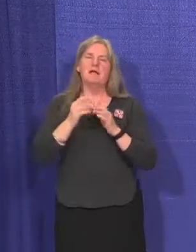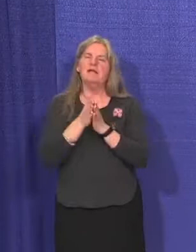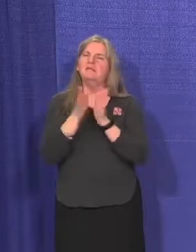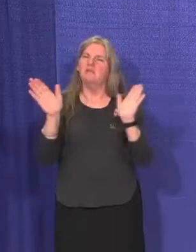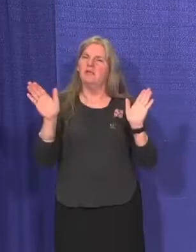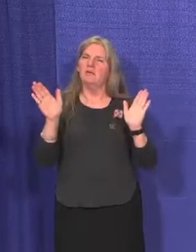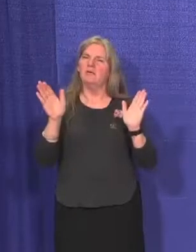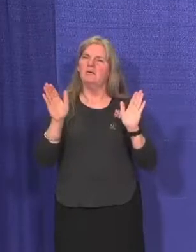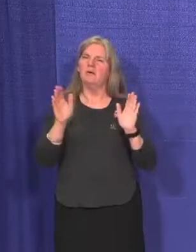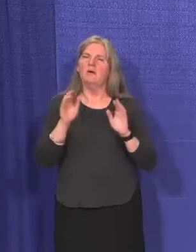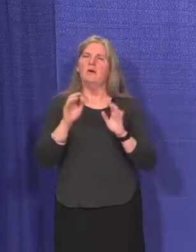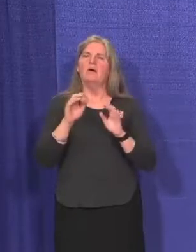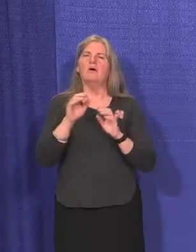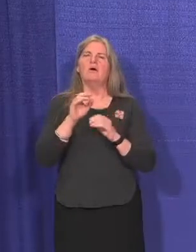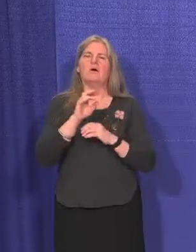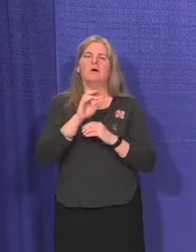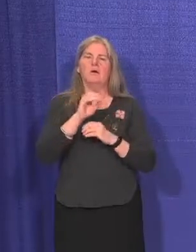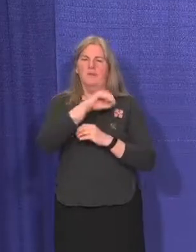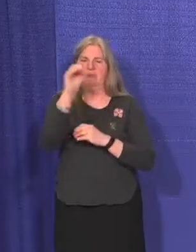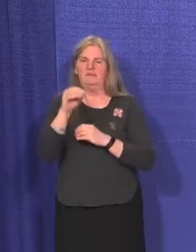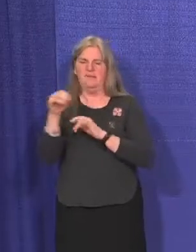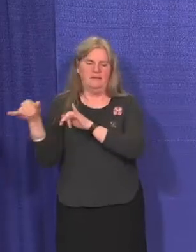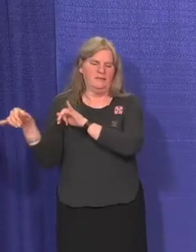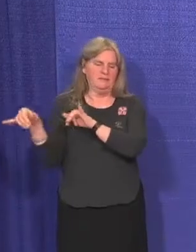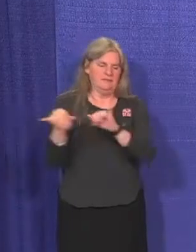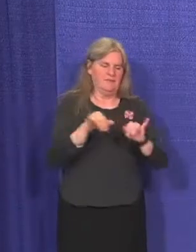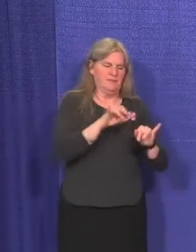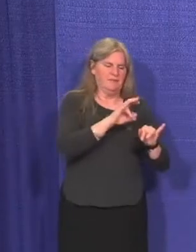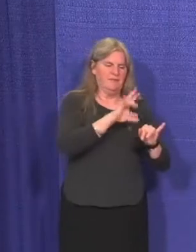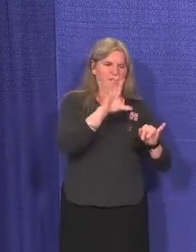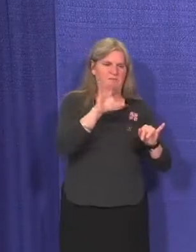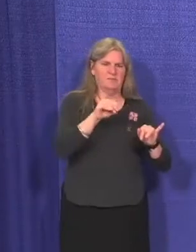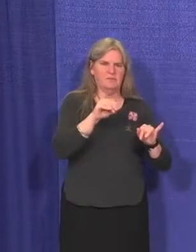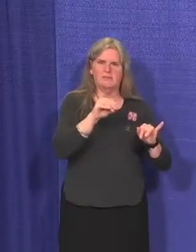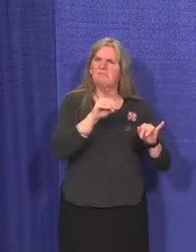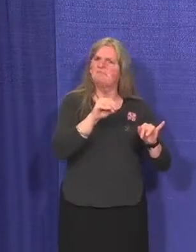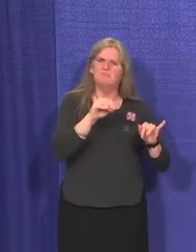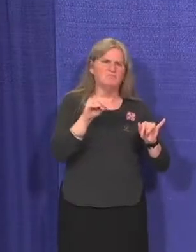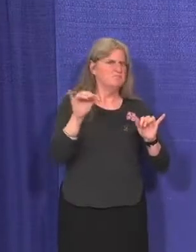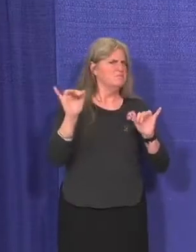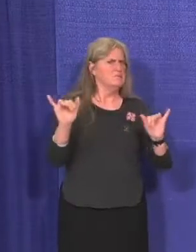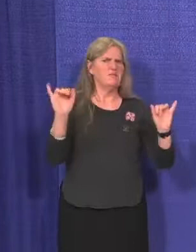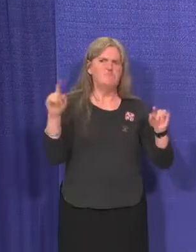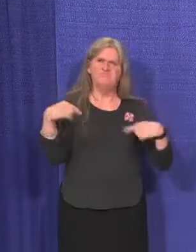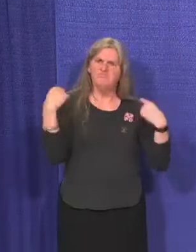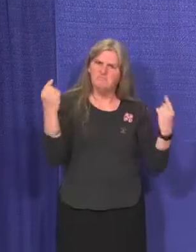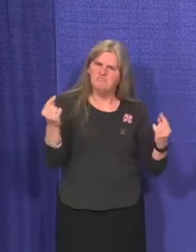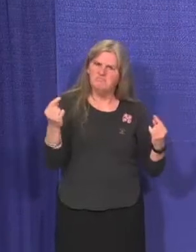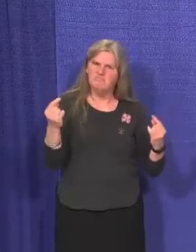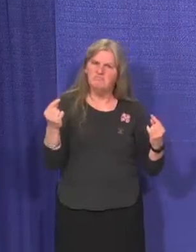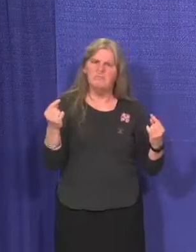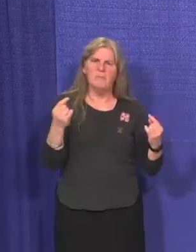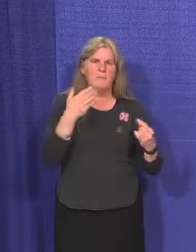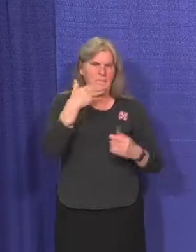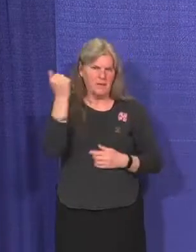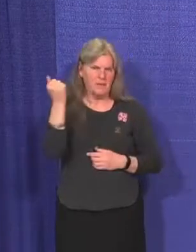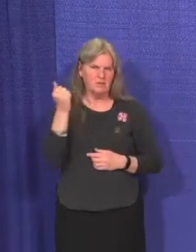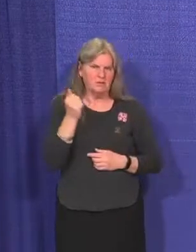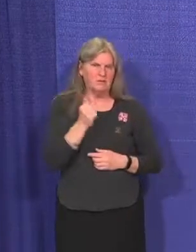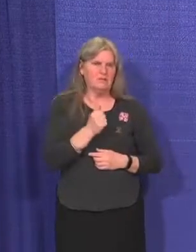still need the kind of work with the, those uncertain variables